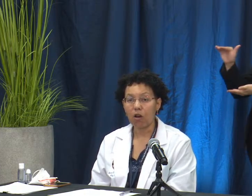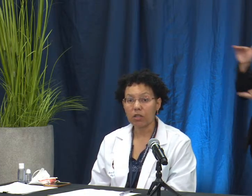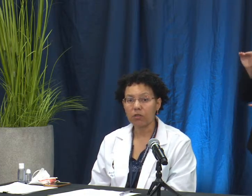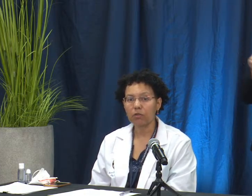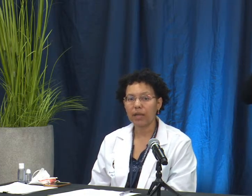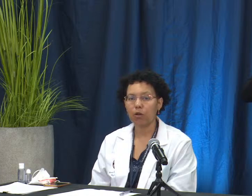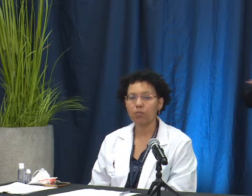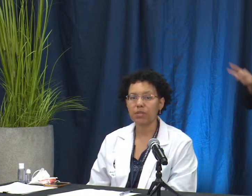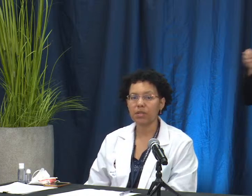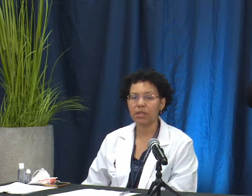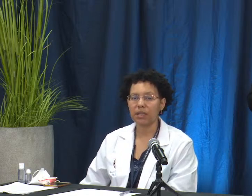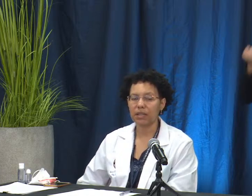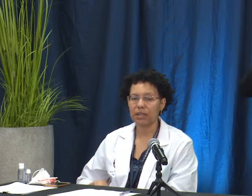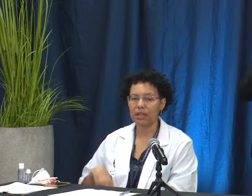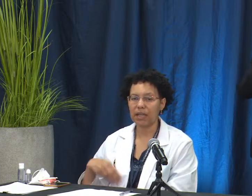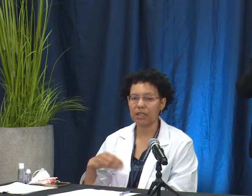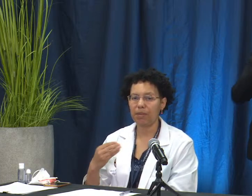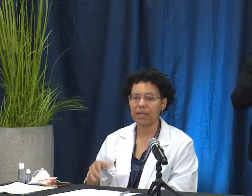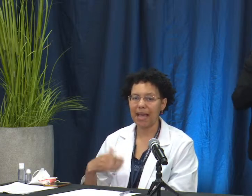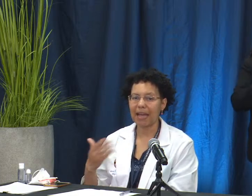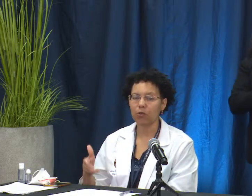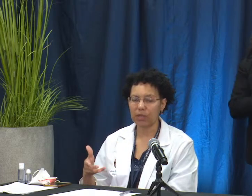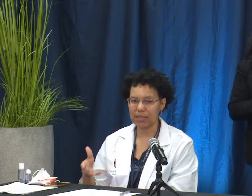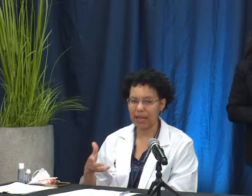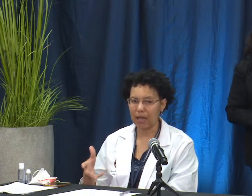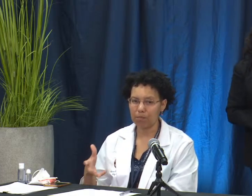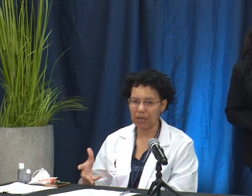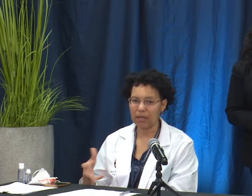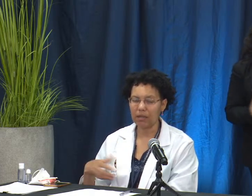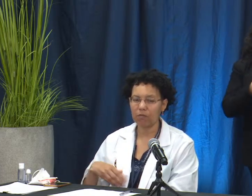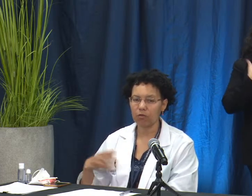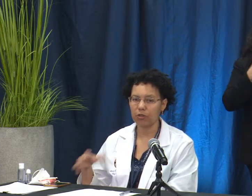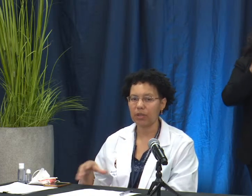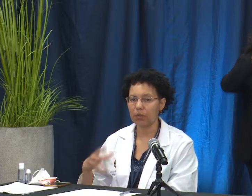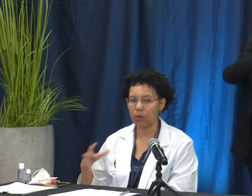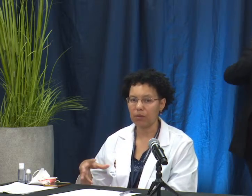also helps the test be as accurate as it can be, if we're doing it when you